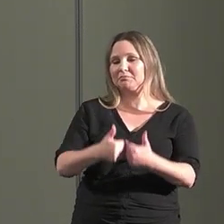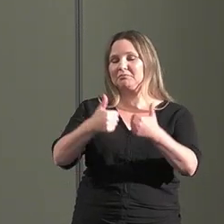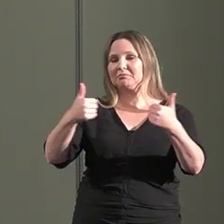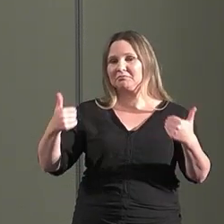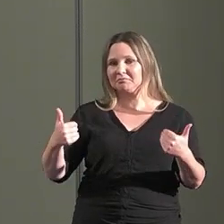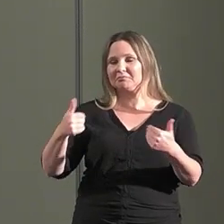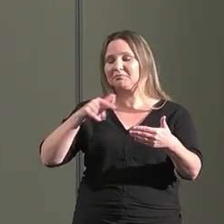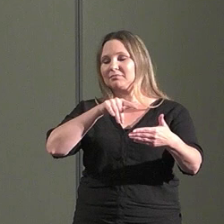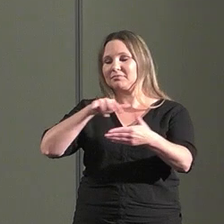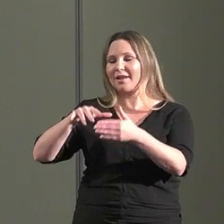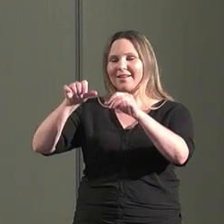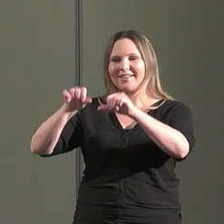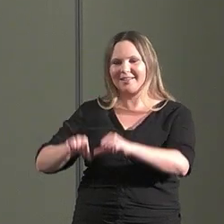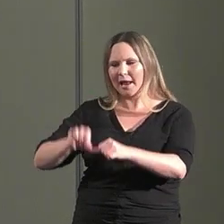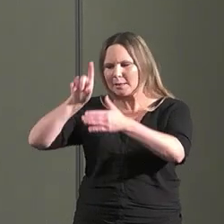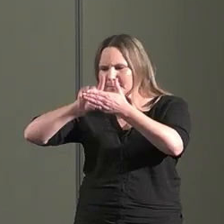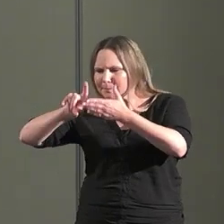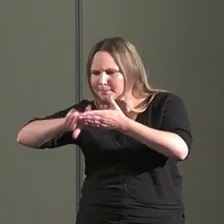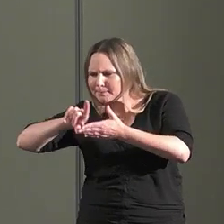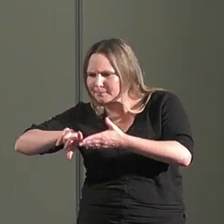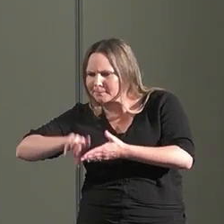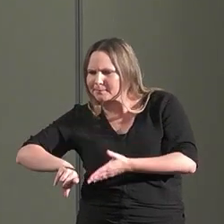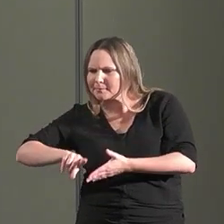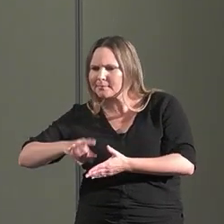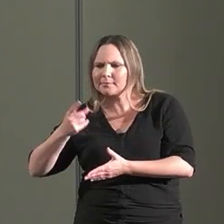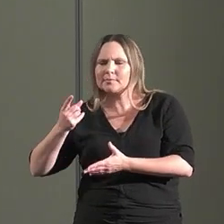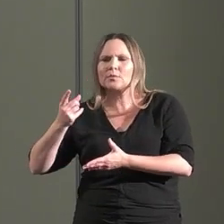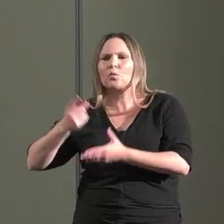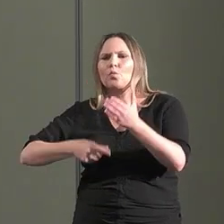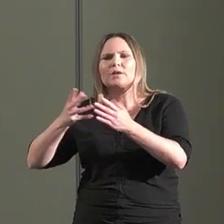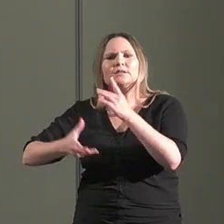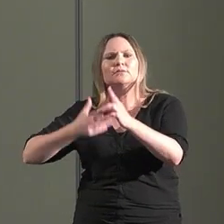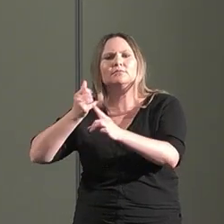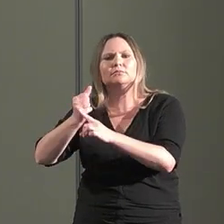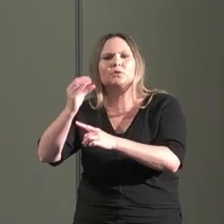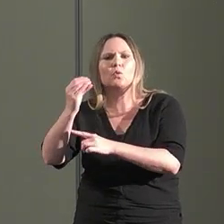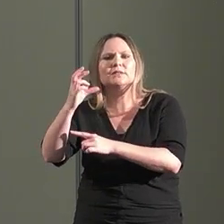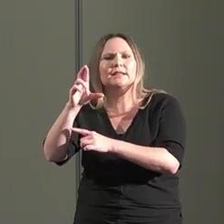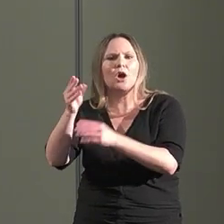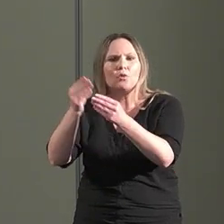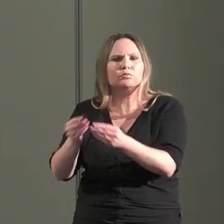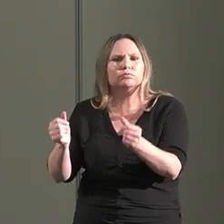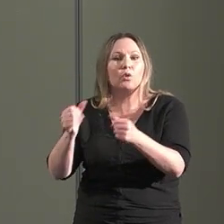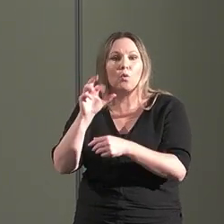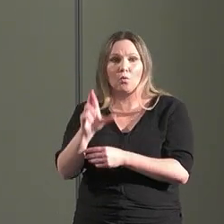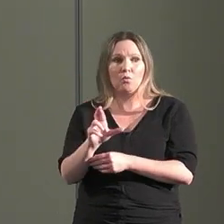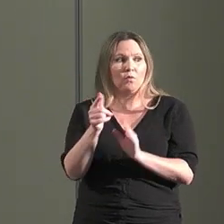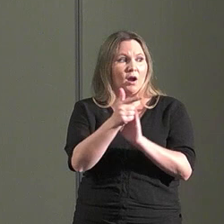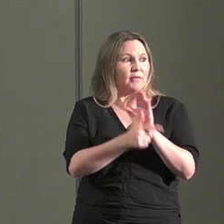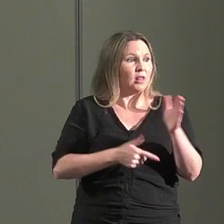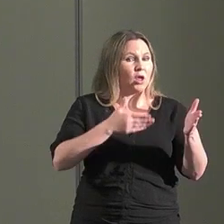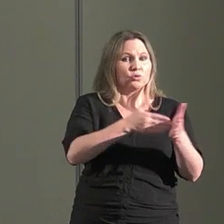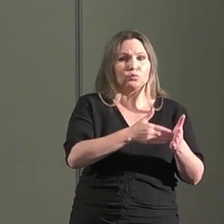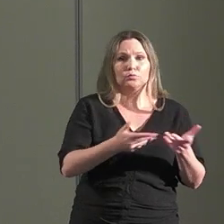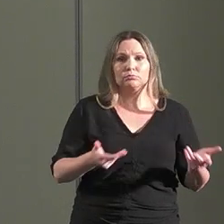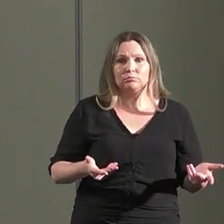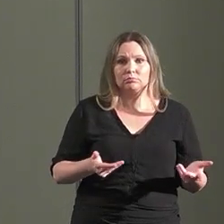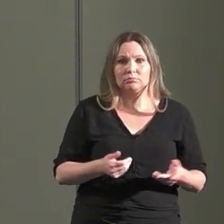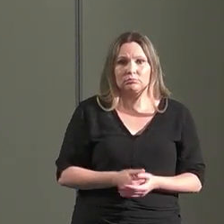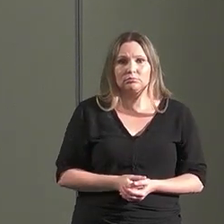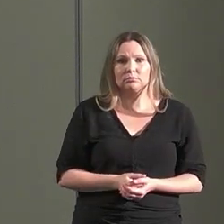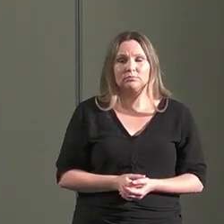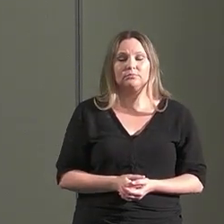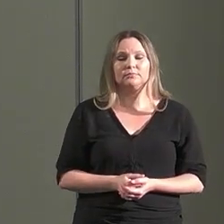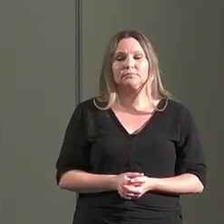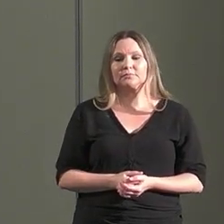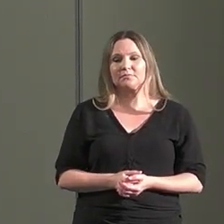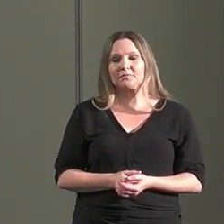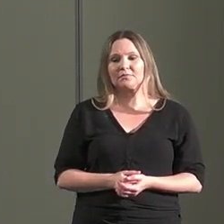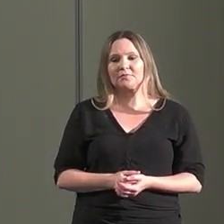To dig deeper what is an effecting of a OCR Resolutions or lawsuit.